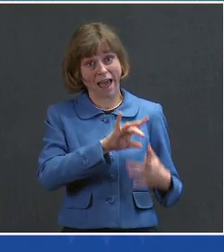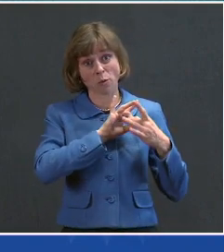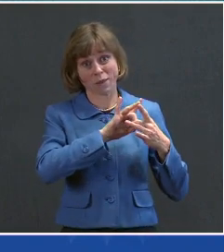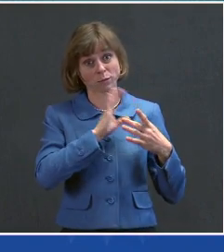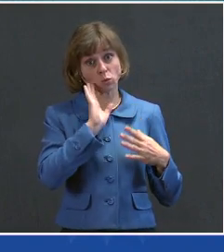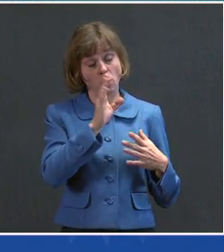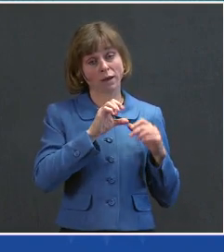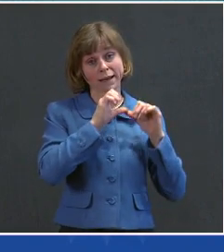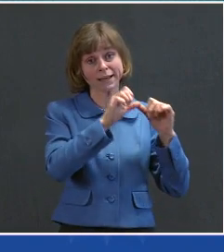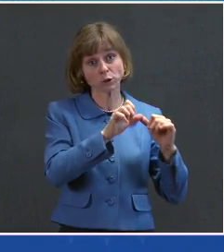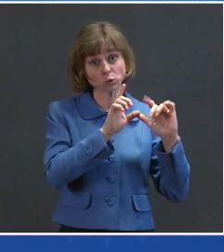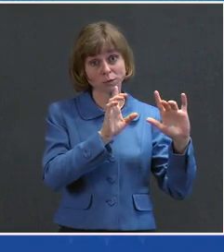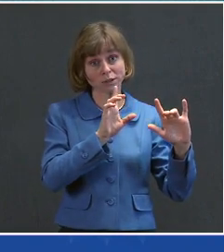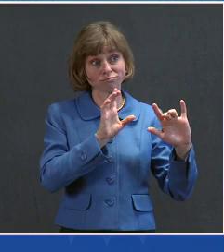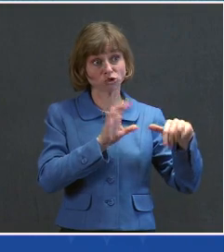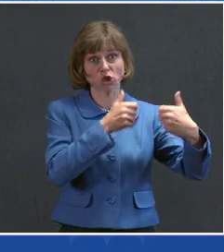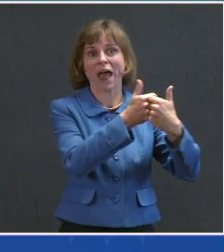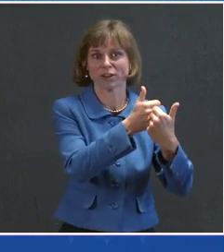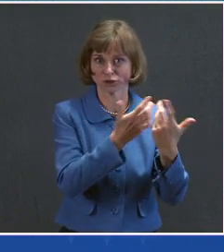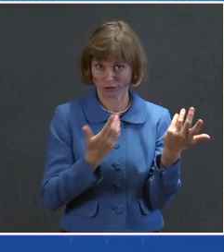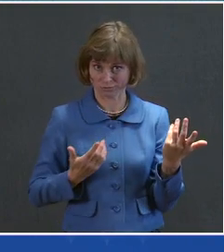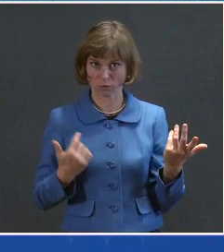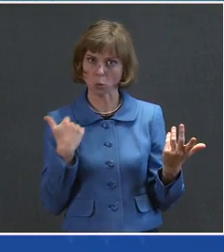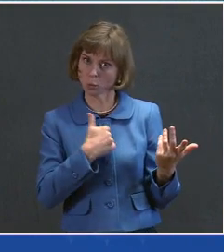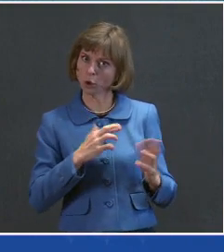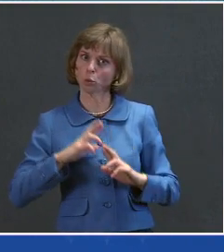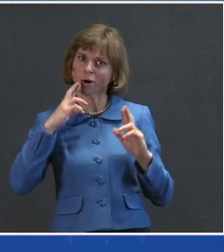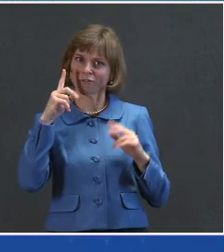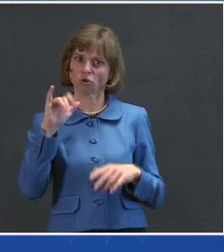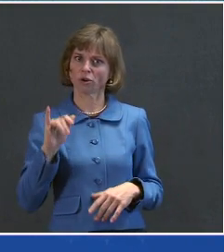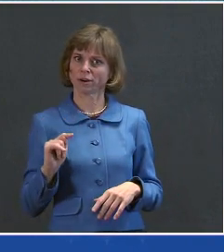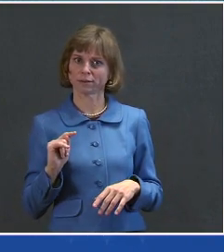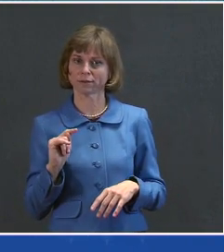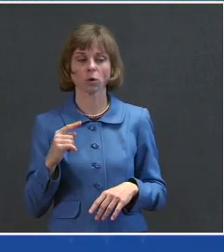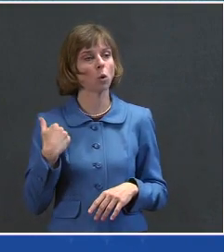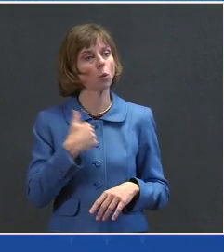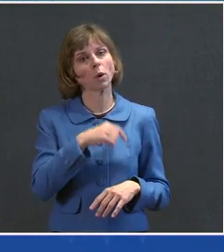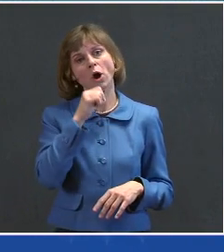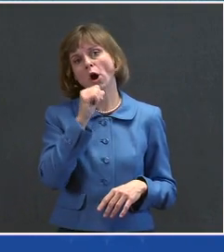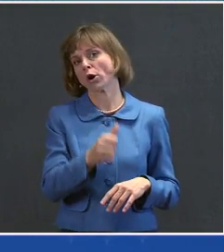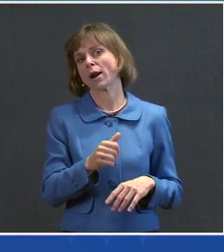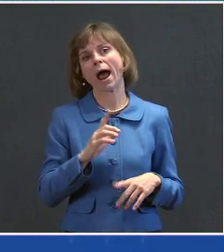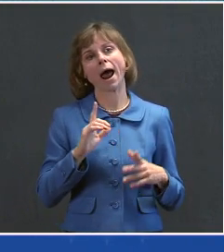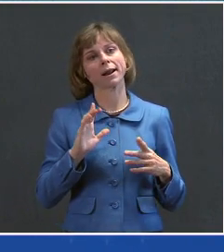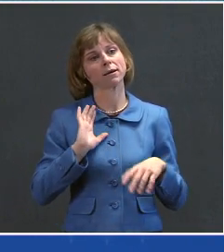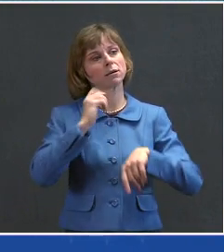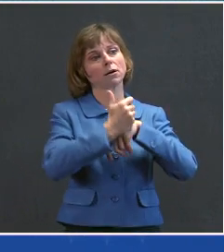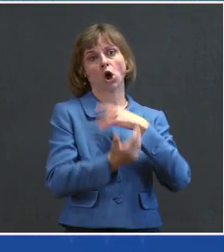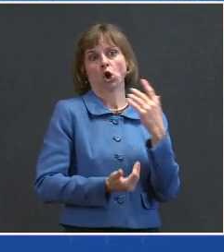We're prepared for that. And we're neither seeking to reset our relations with Russia, nor are we seeking to escalate.